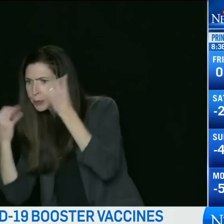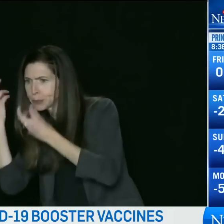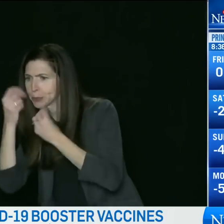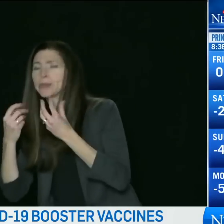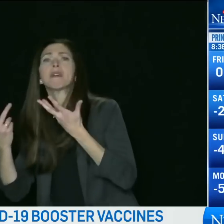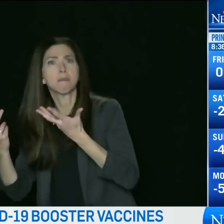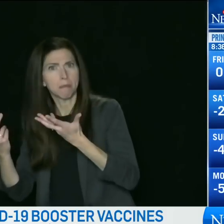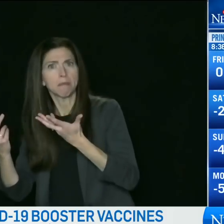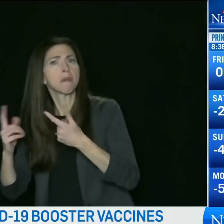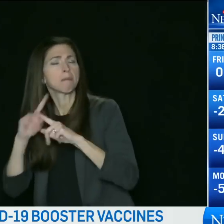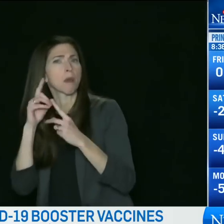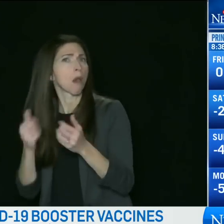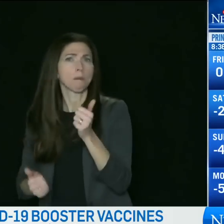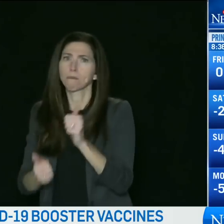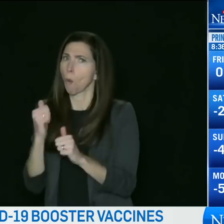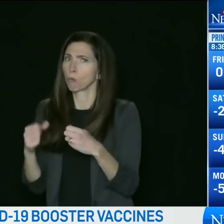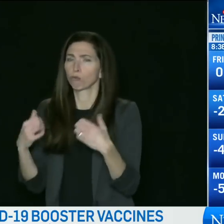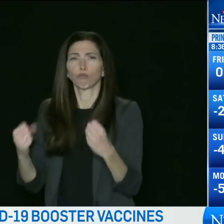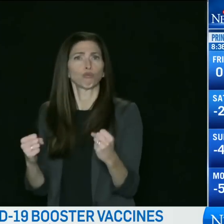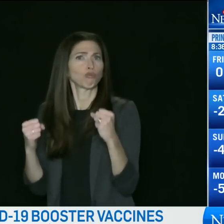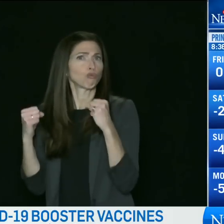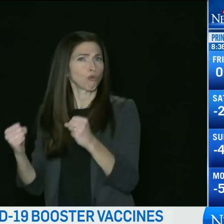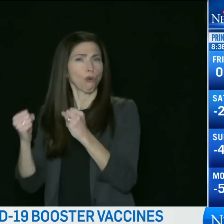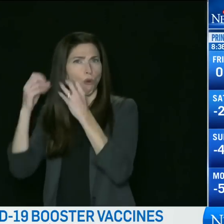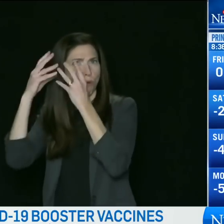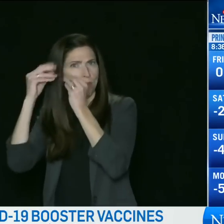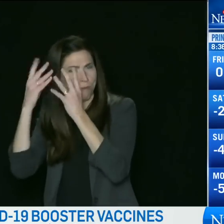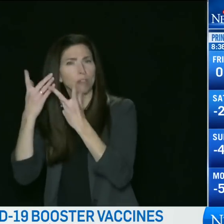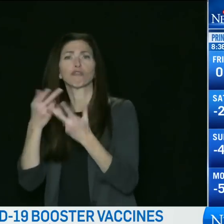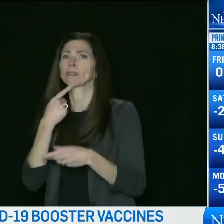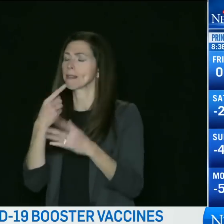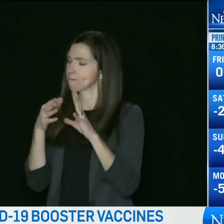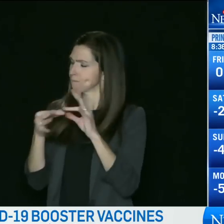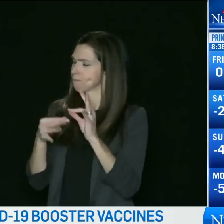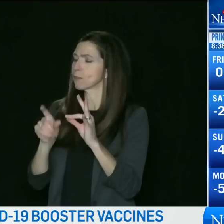WHATEVER THE MAIN BODY IS SAYING, IF NECESSARY, BUT IN